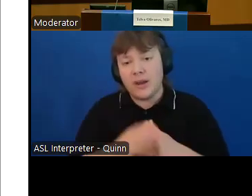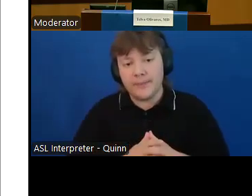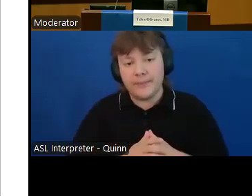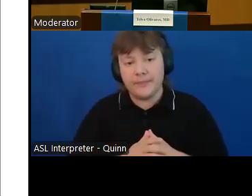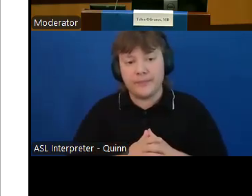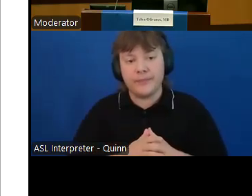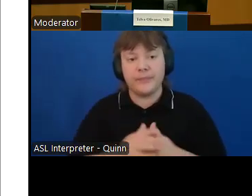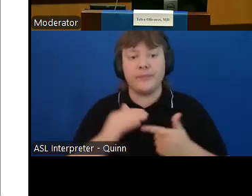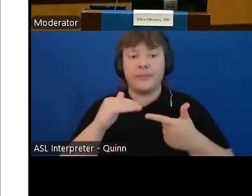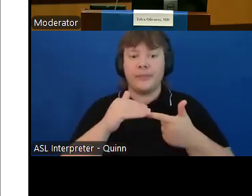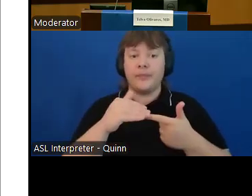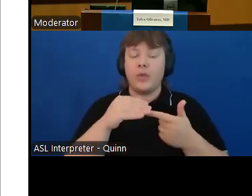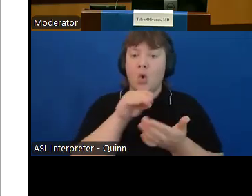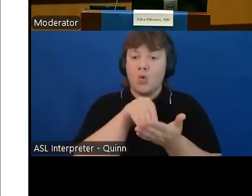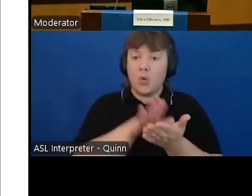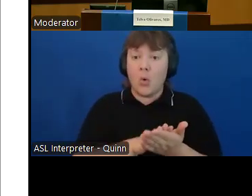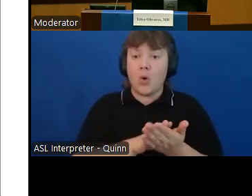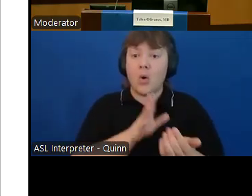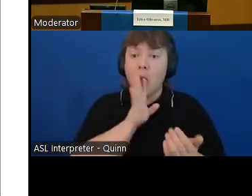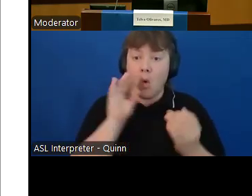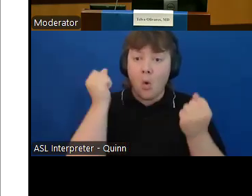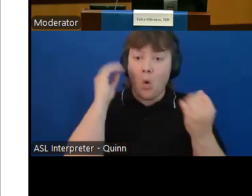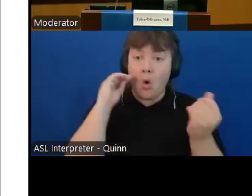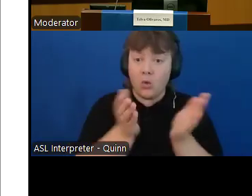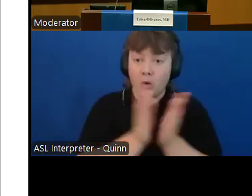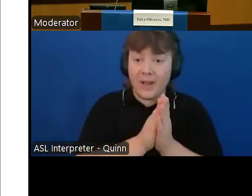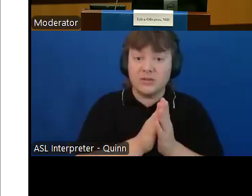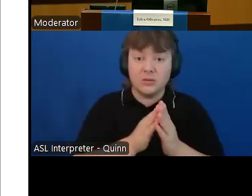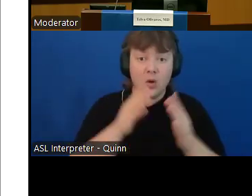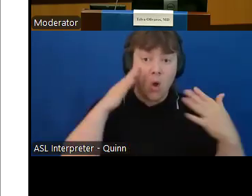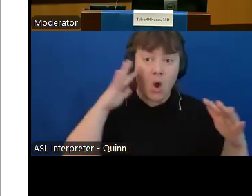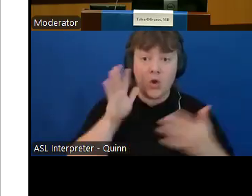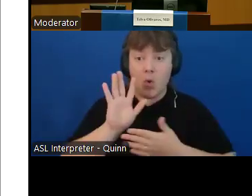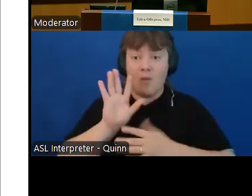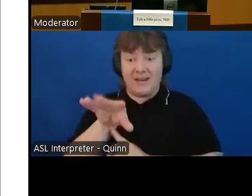oral request on audio or video that becomes part of the medical record. requires a written request